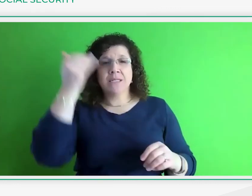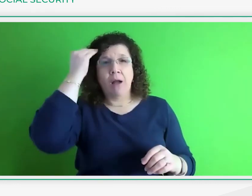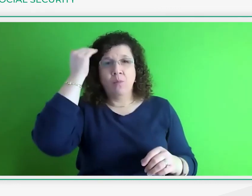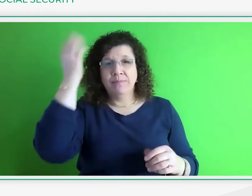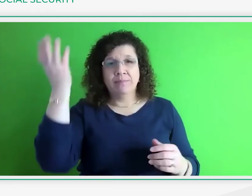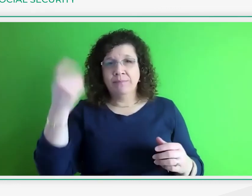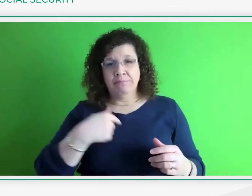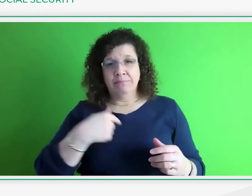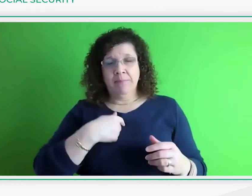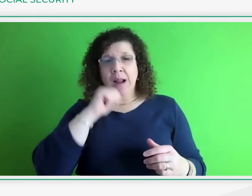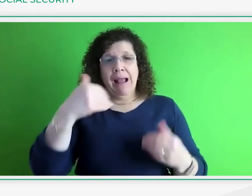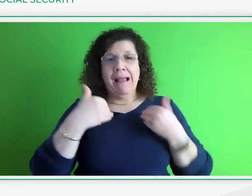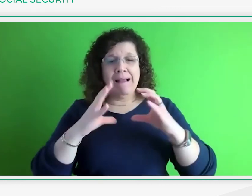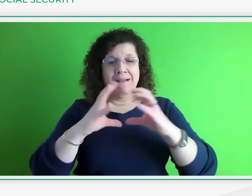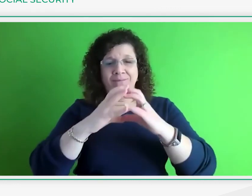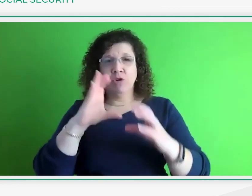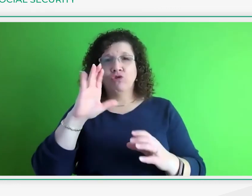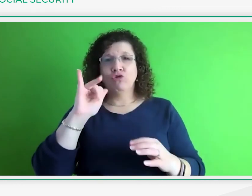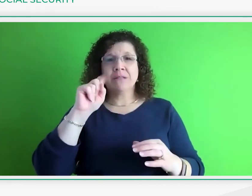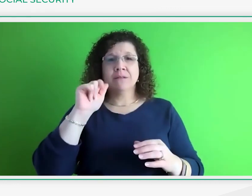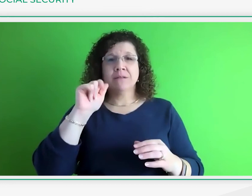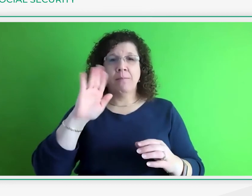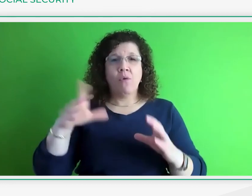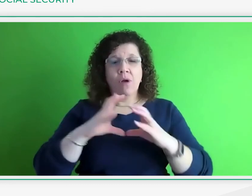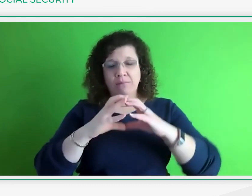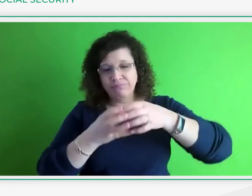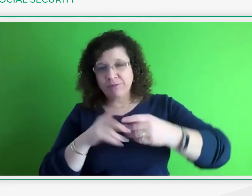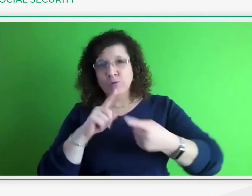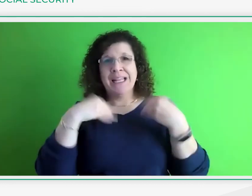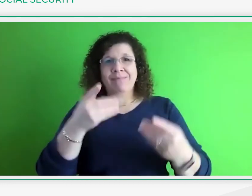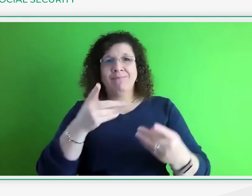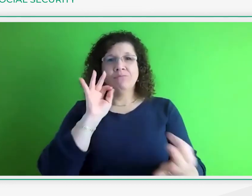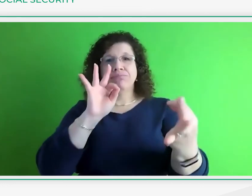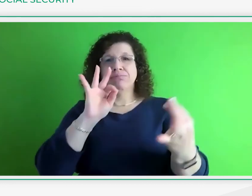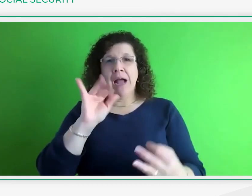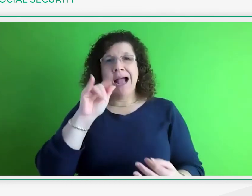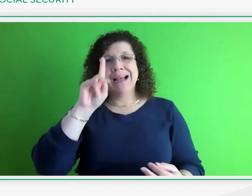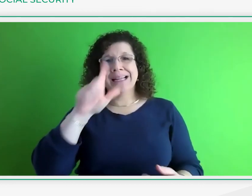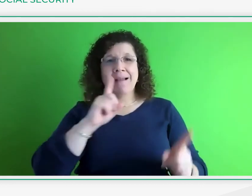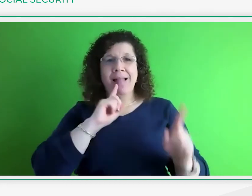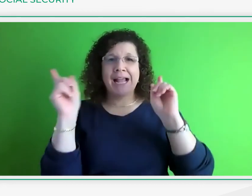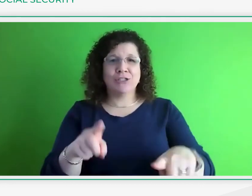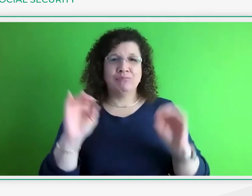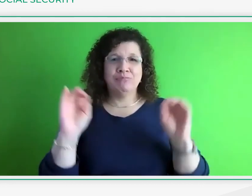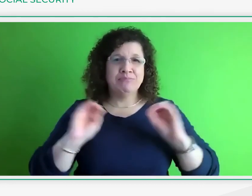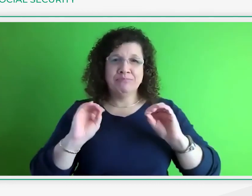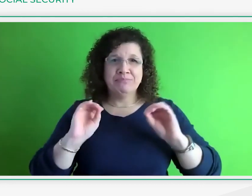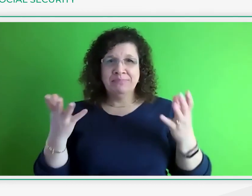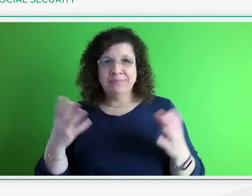None of us know that answer, unfortunately. There's no crystal ball that we can look into, unfortunately, for an ideal answer to give